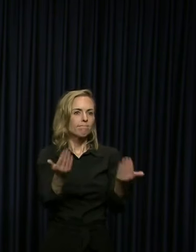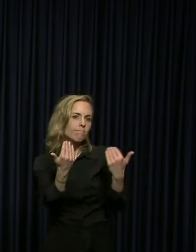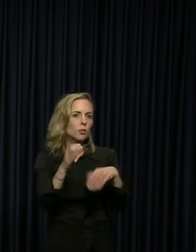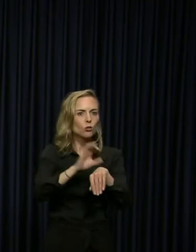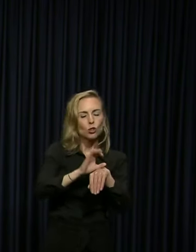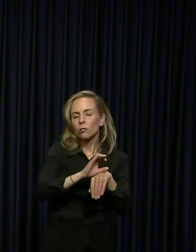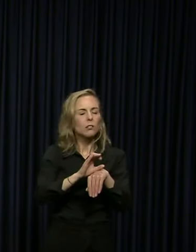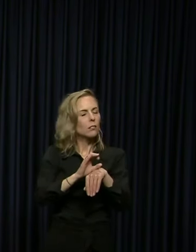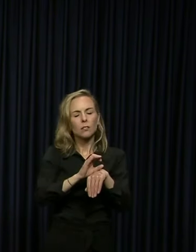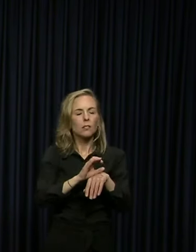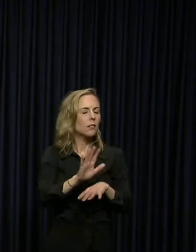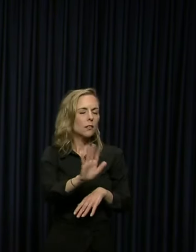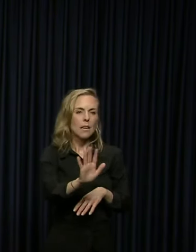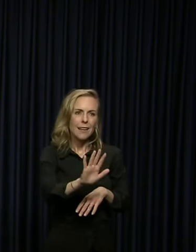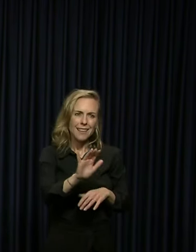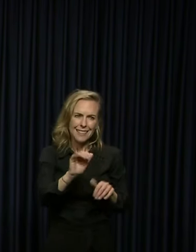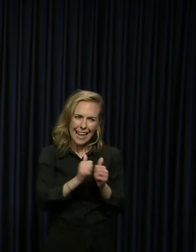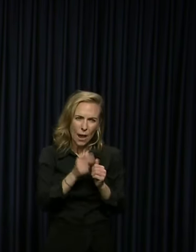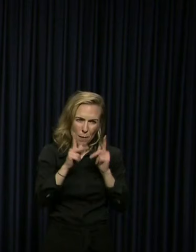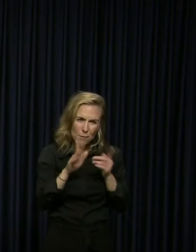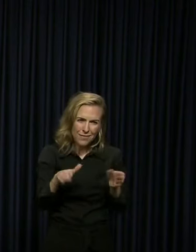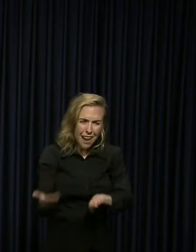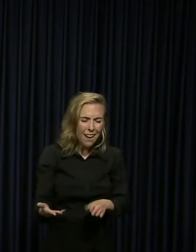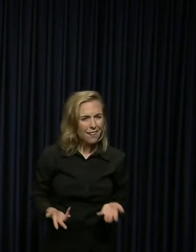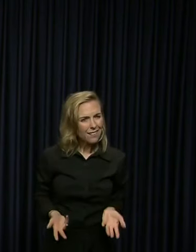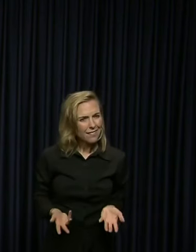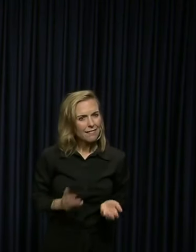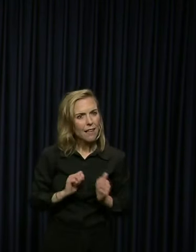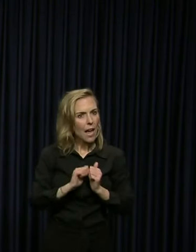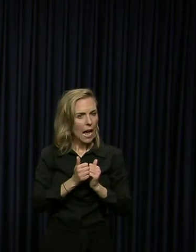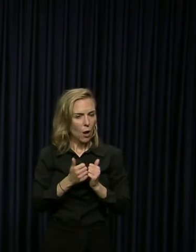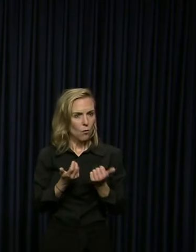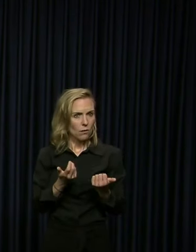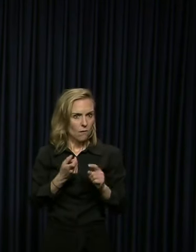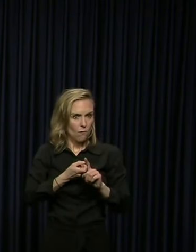GUIDE US AND GIVE US THE WISDOM